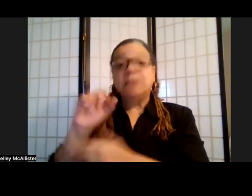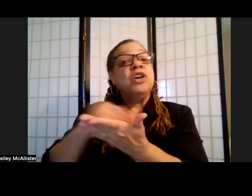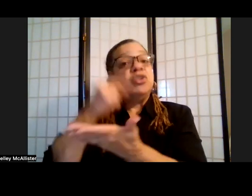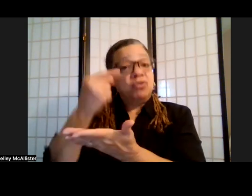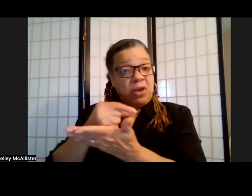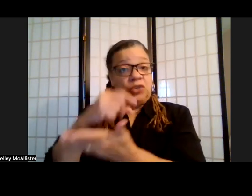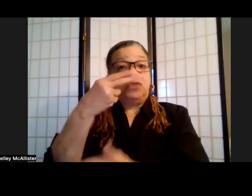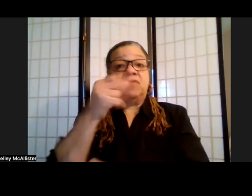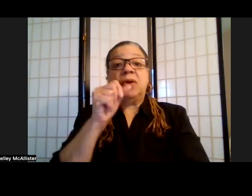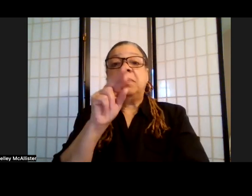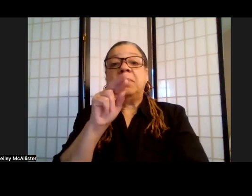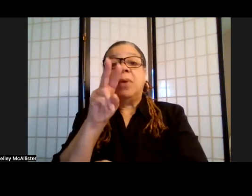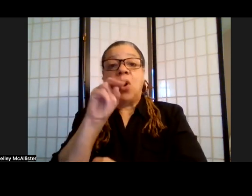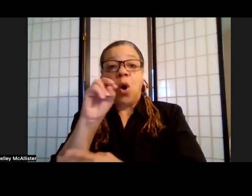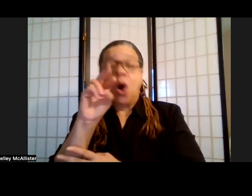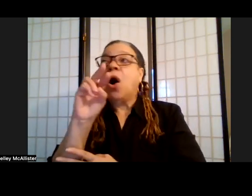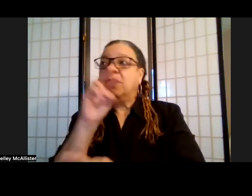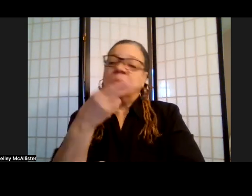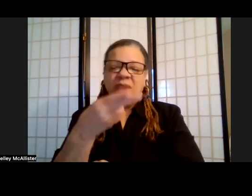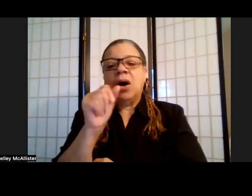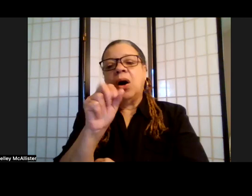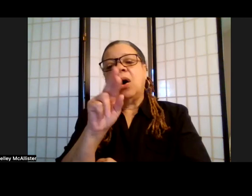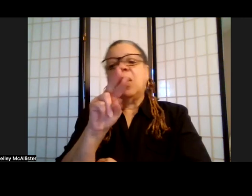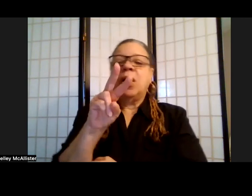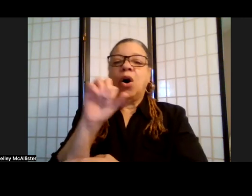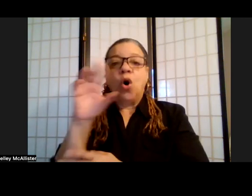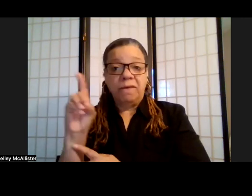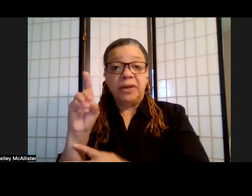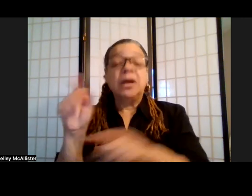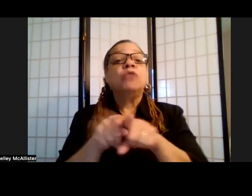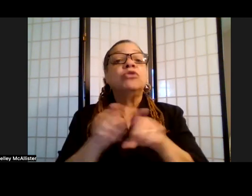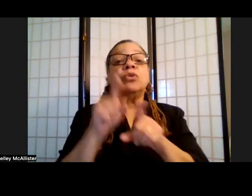at Weill, Cornell, followed by a prestigious internship at Vanderbilt University. While he was